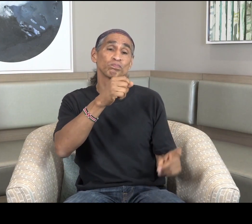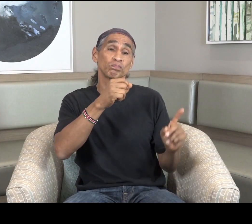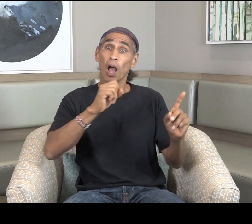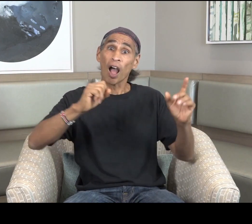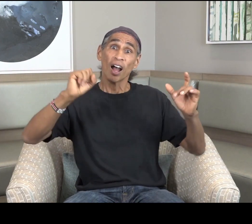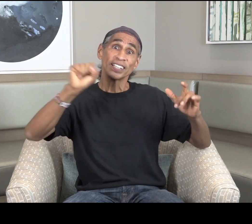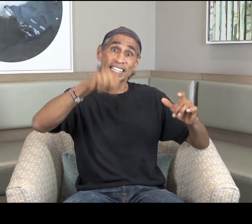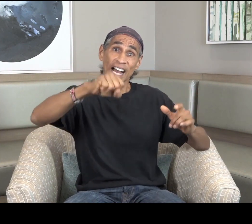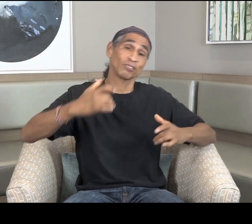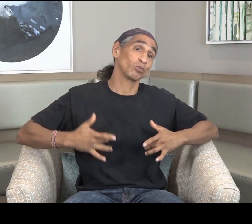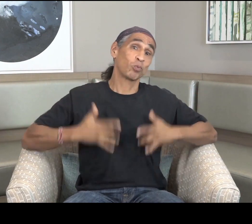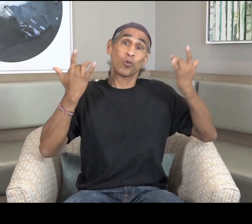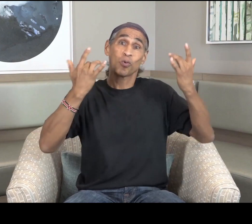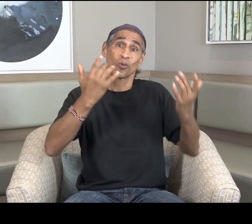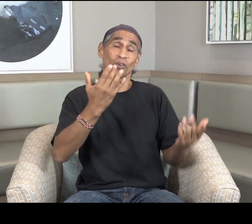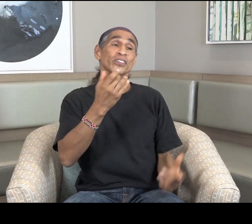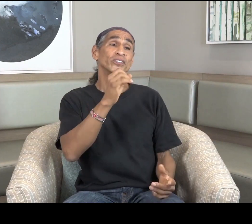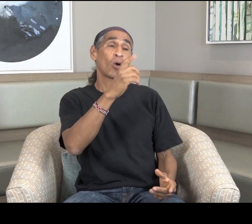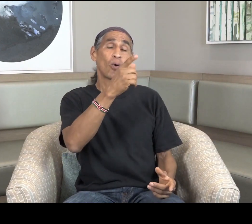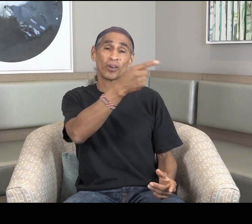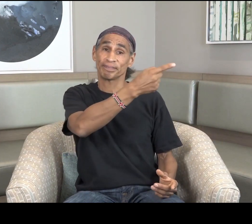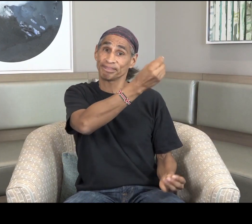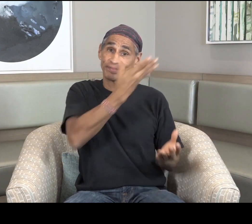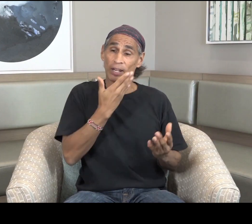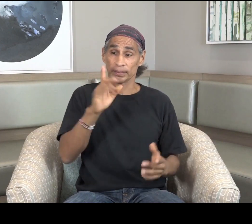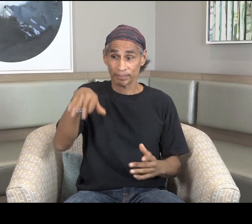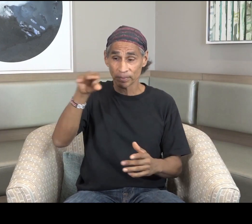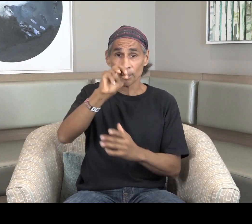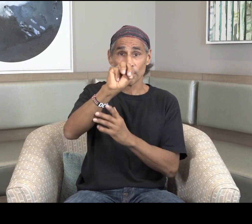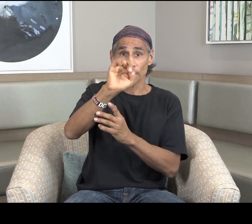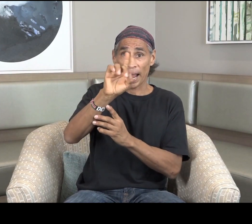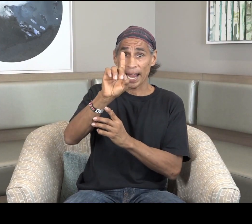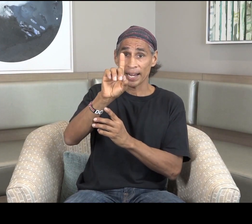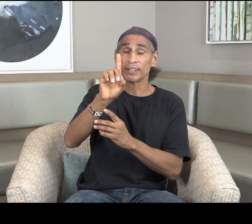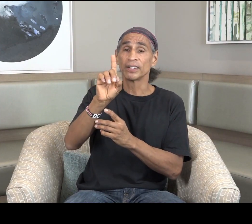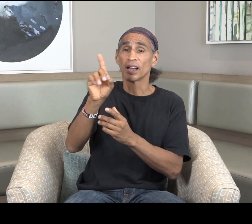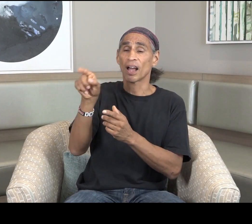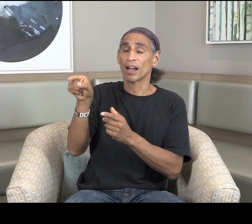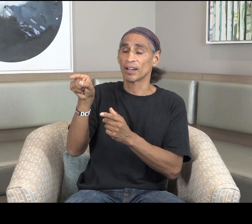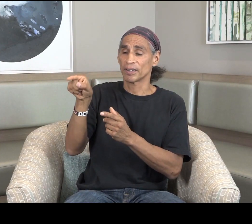like today and the teacher was thrilled, you know great you can make it,